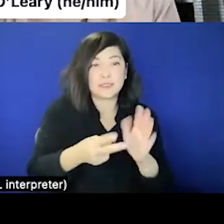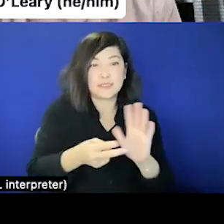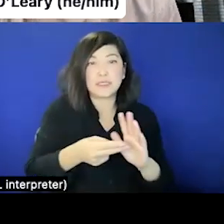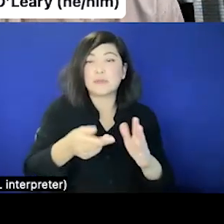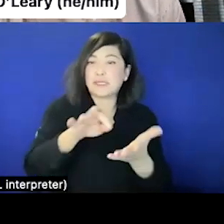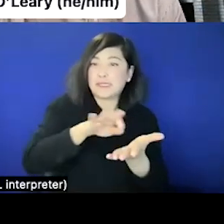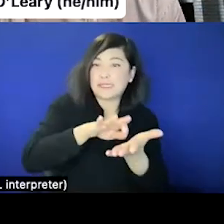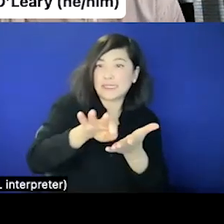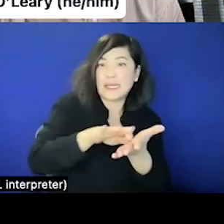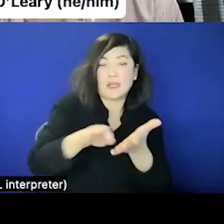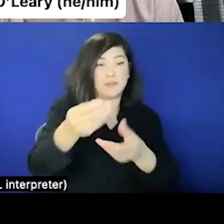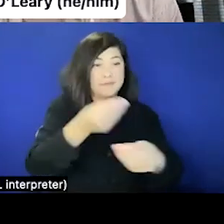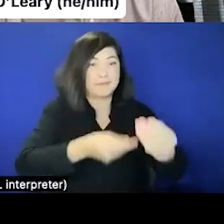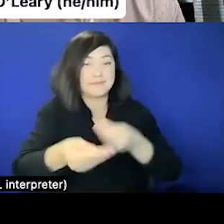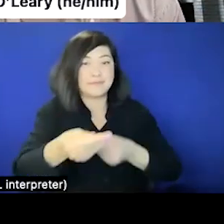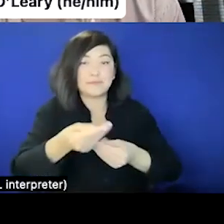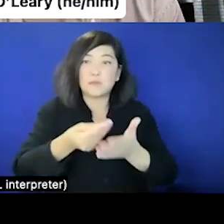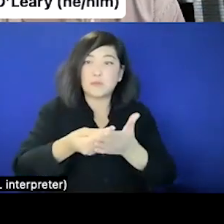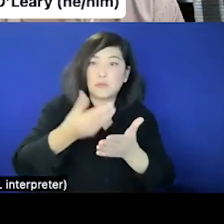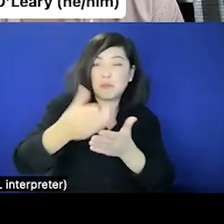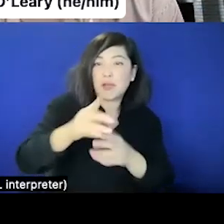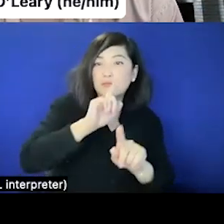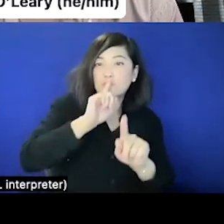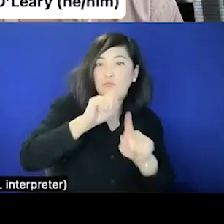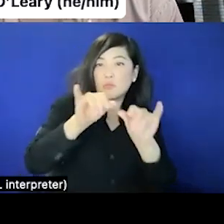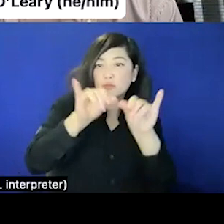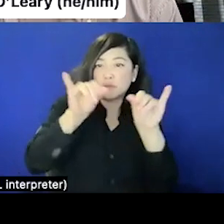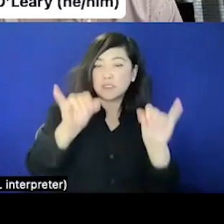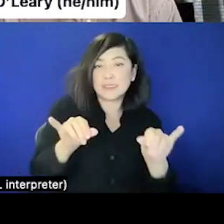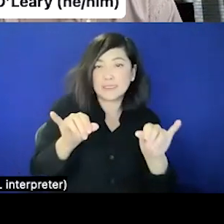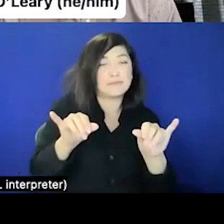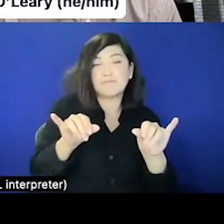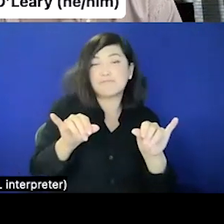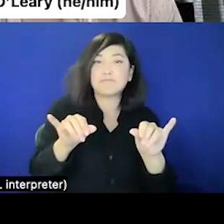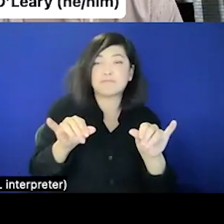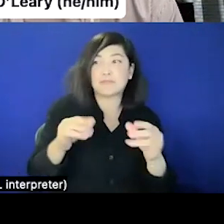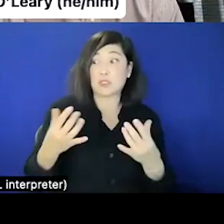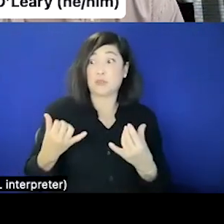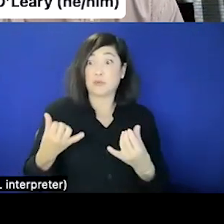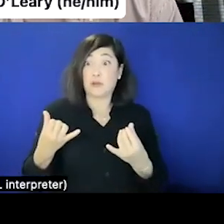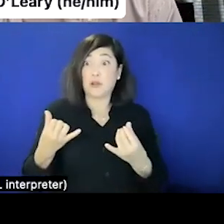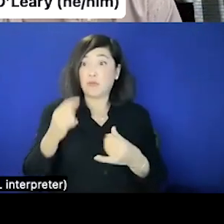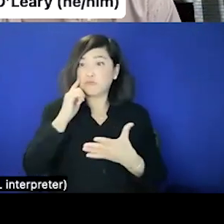purchase order system, etc., that you might see in an existing publisher was built with